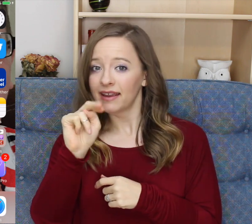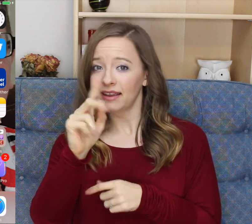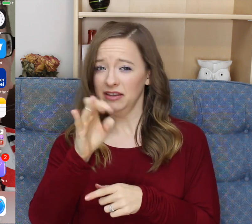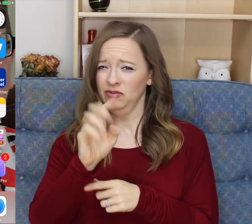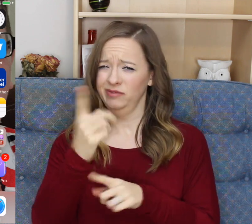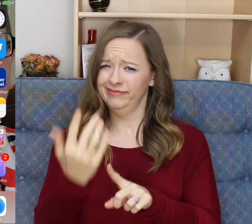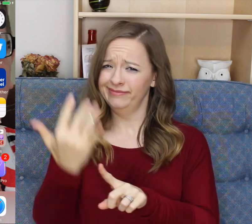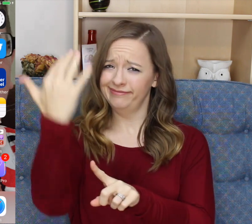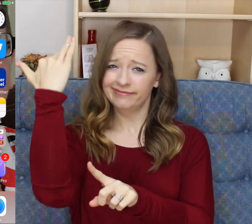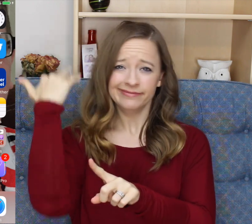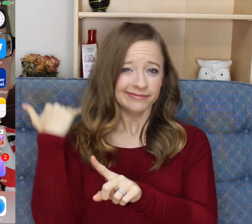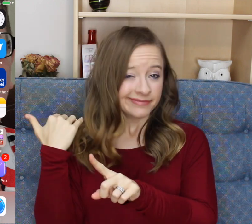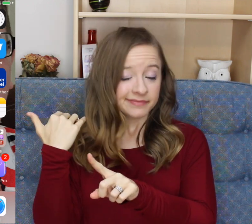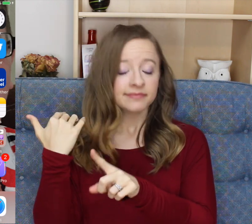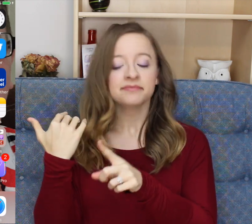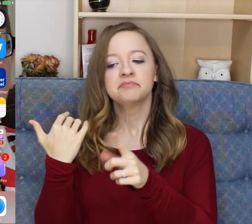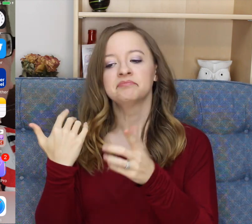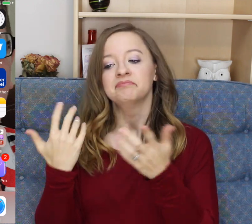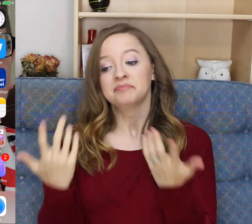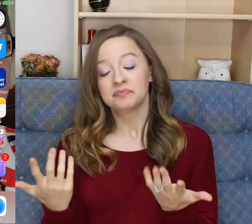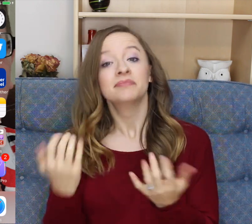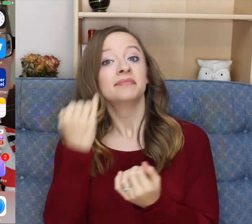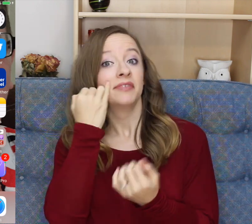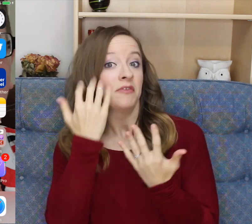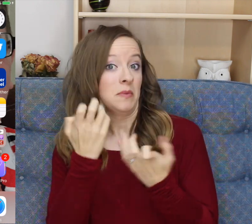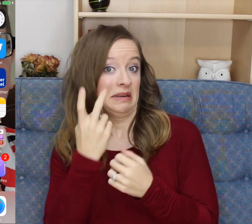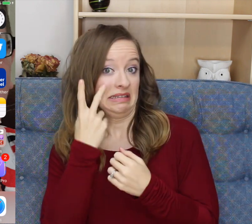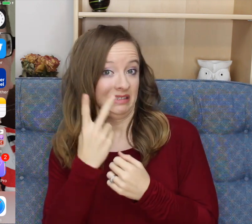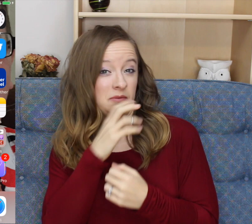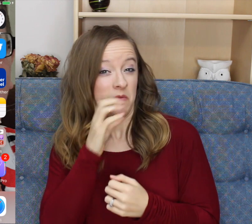quite a while back so if you want to see that one,